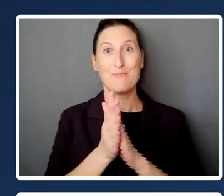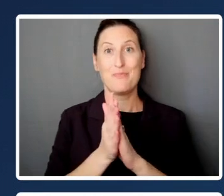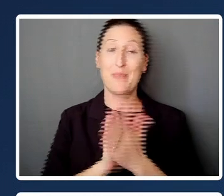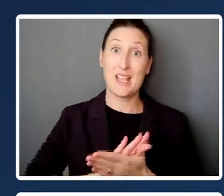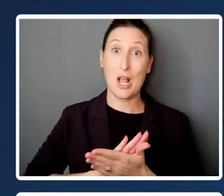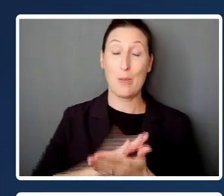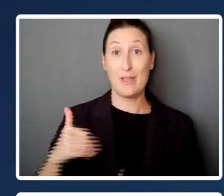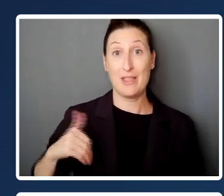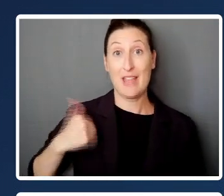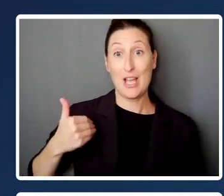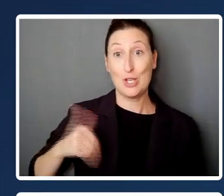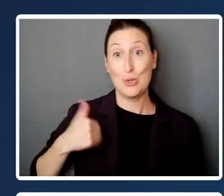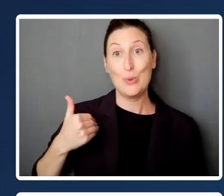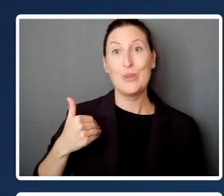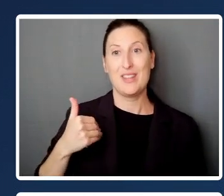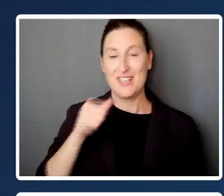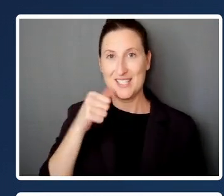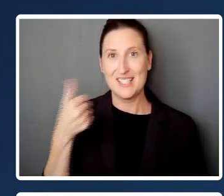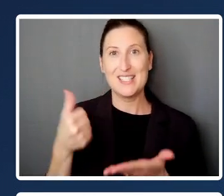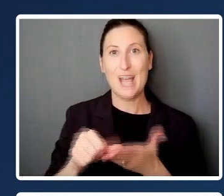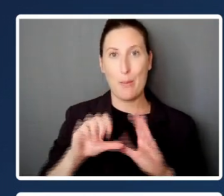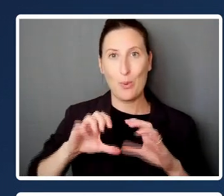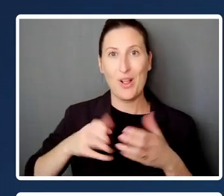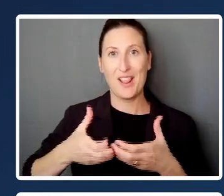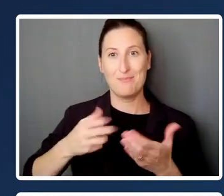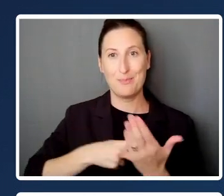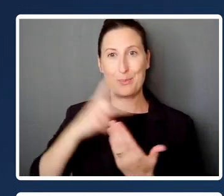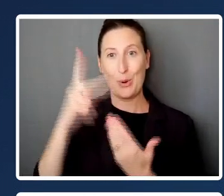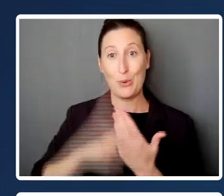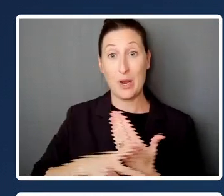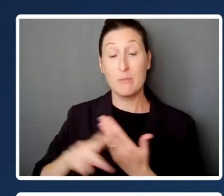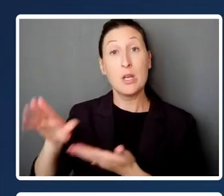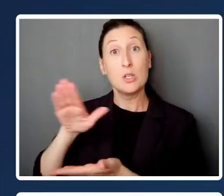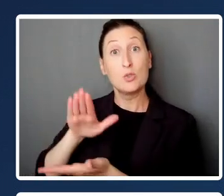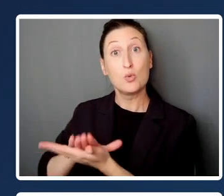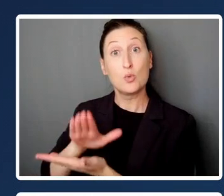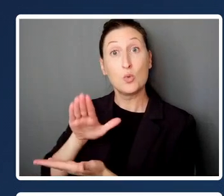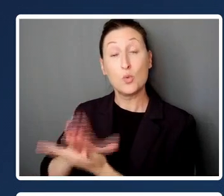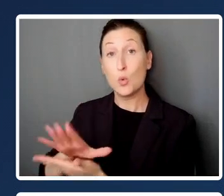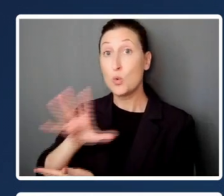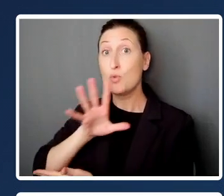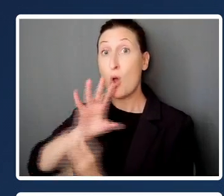And SchoolTalk really made it all so much easier for me by tapping into their relationships